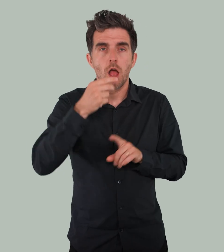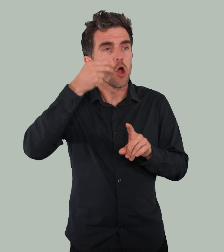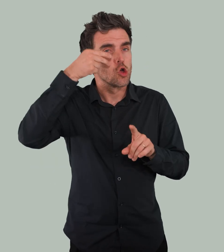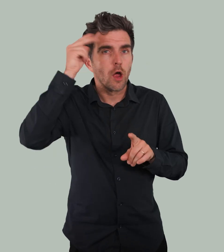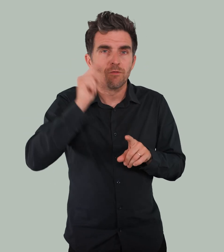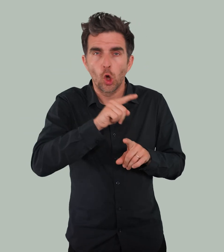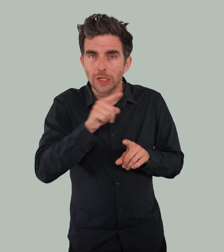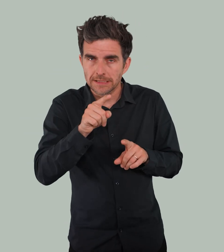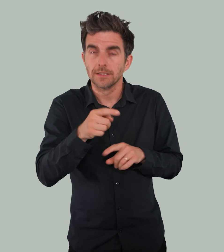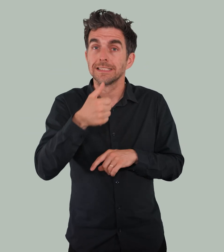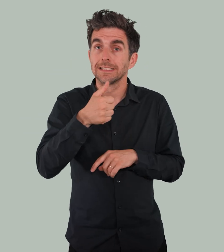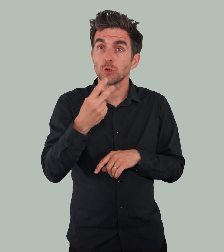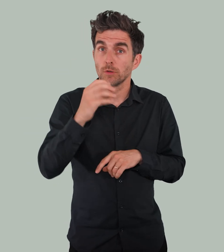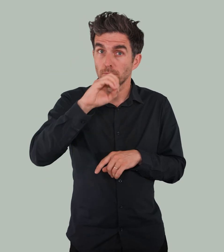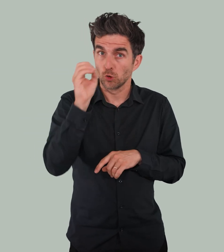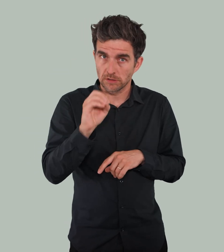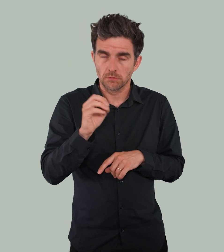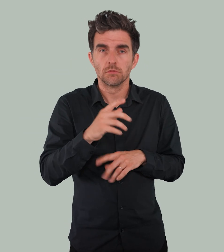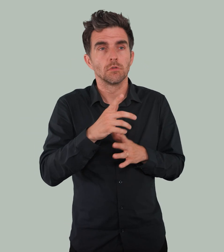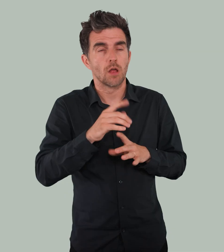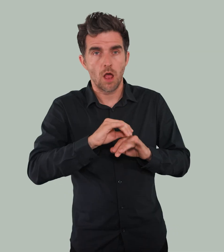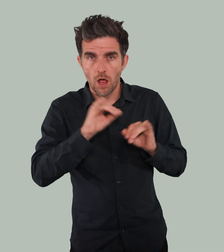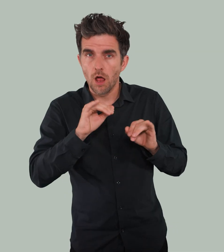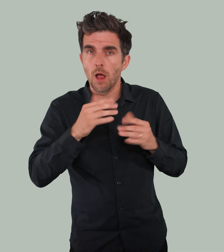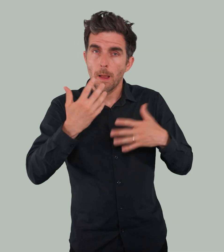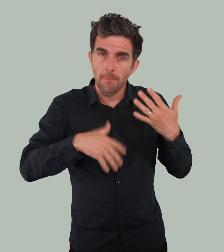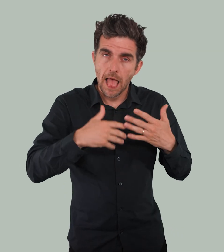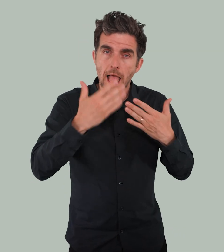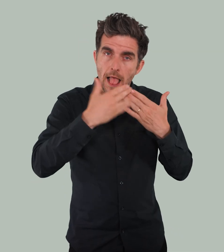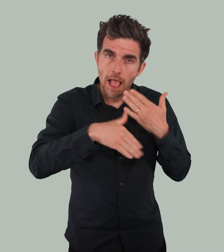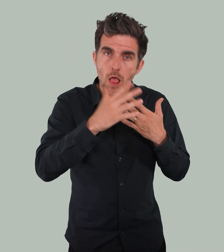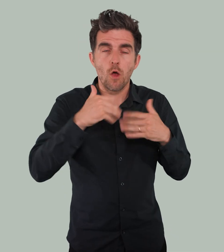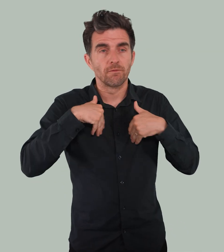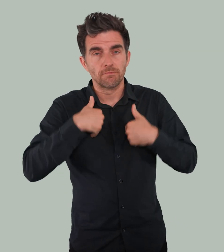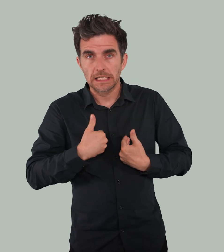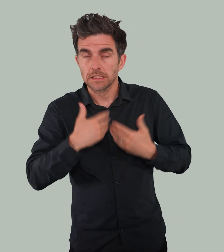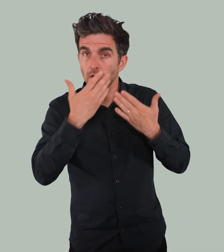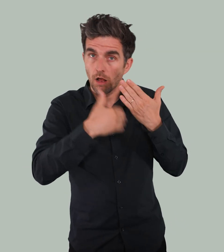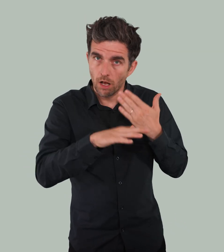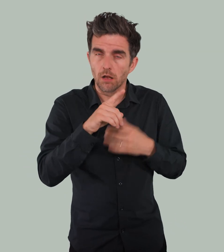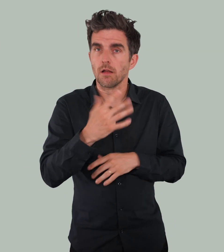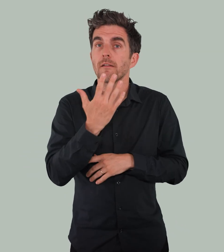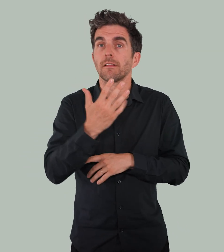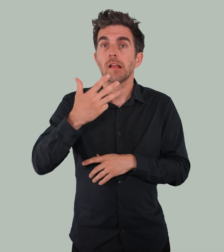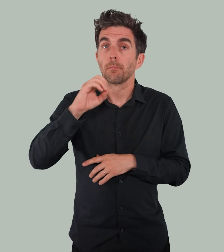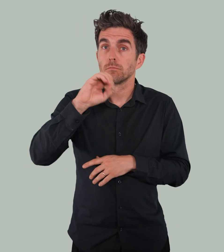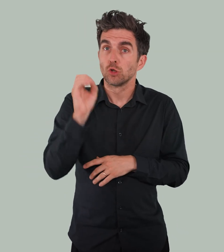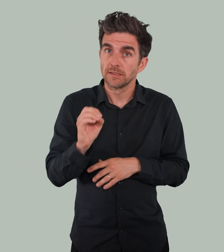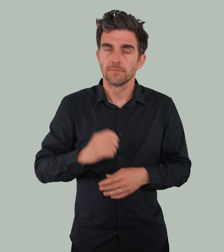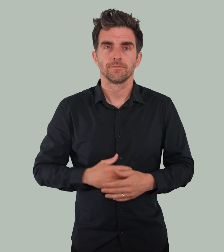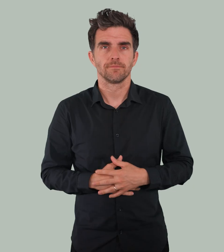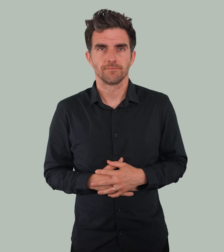neurodivergence (around 62%), and chronic pain or fatigue (around 59%).